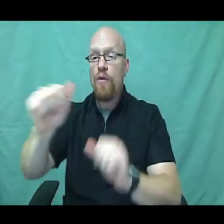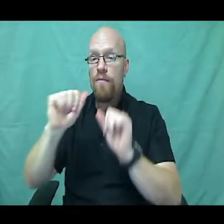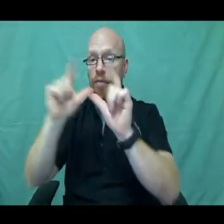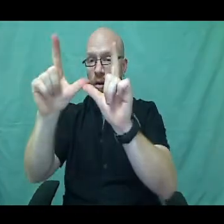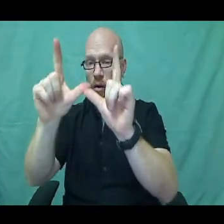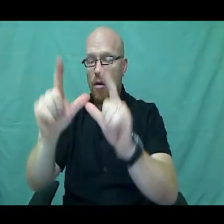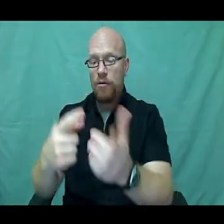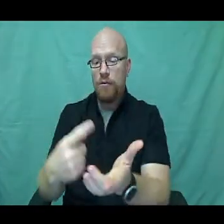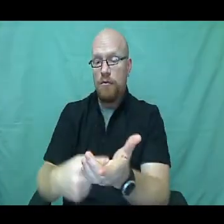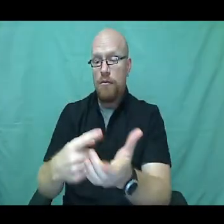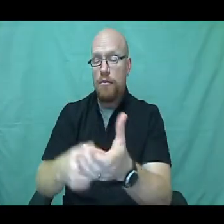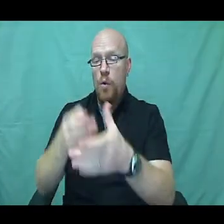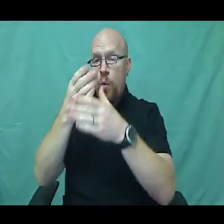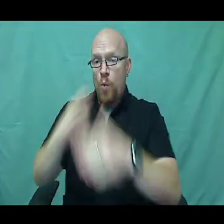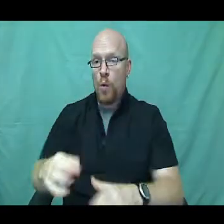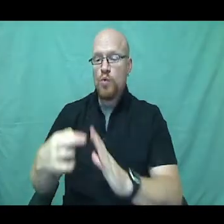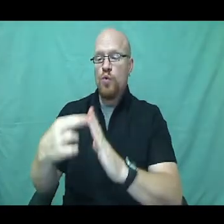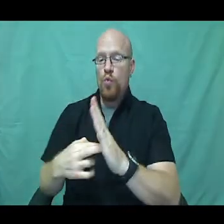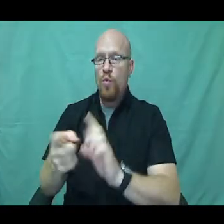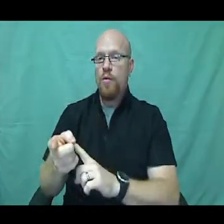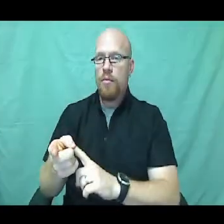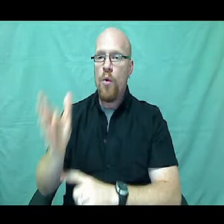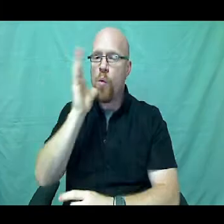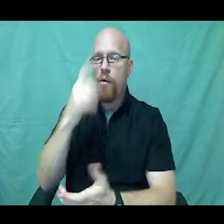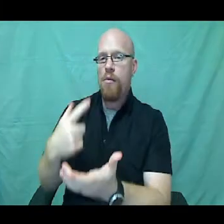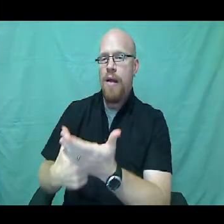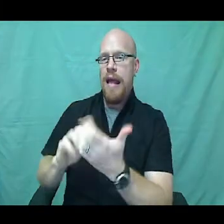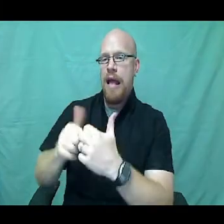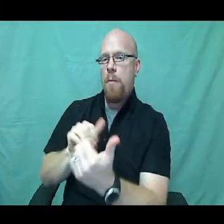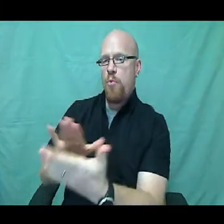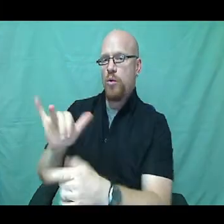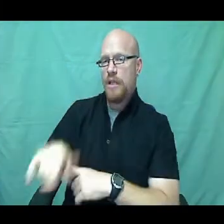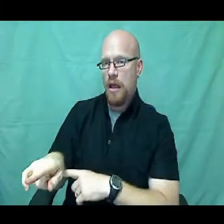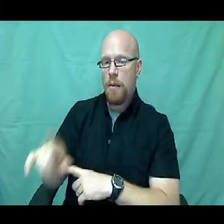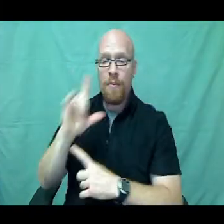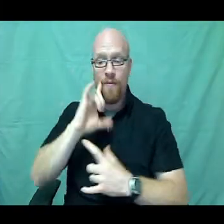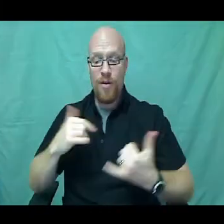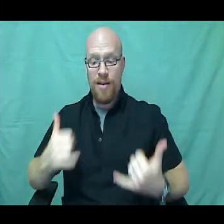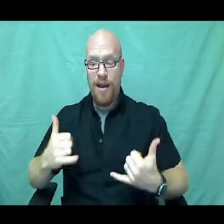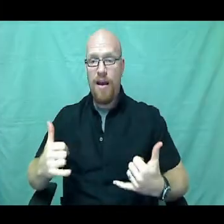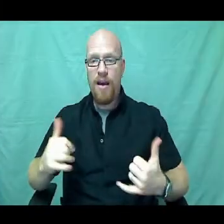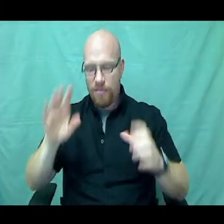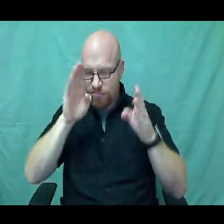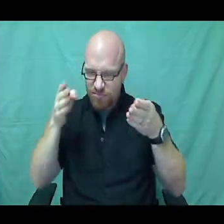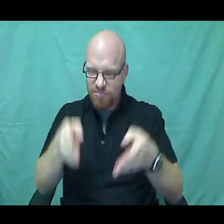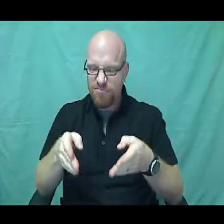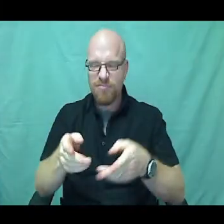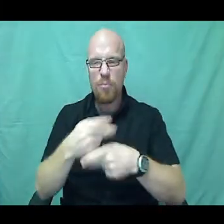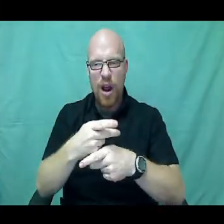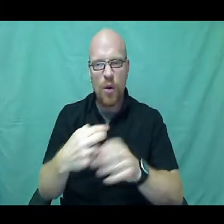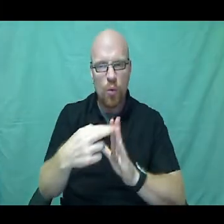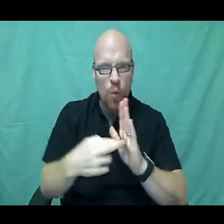which would need a different rule, the quotient rule, and that's going to be a future blog. For right now we're going to work